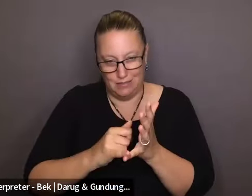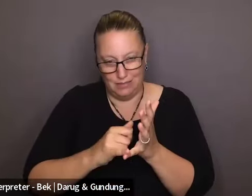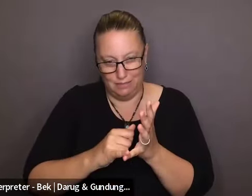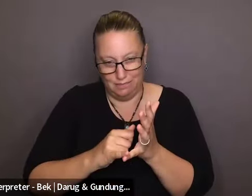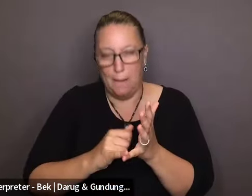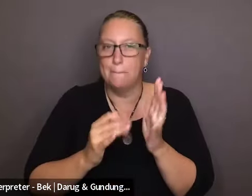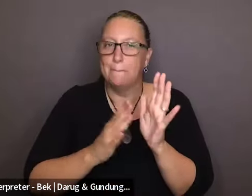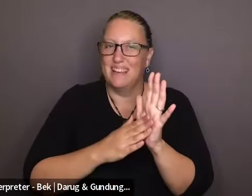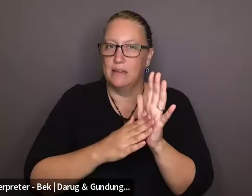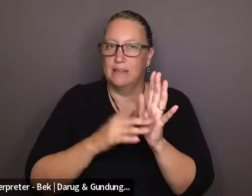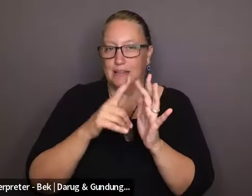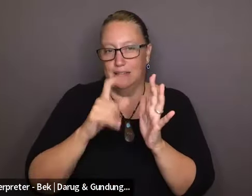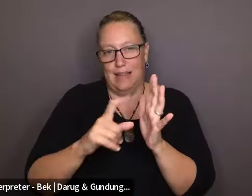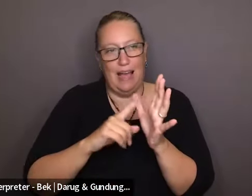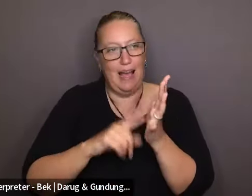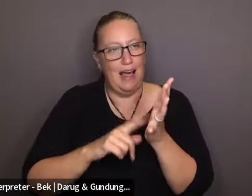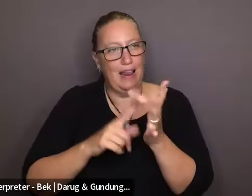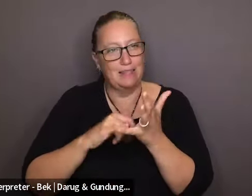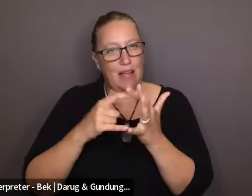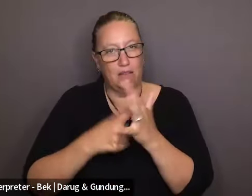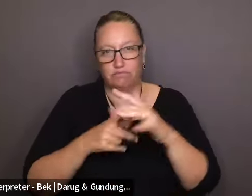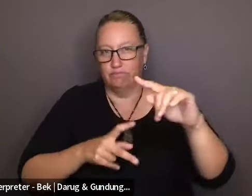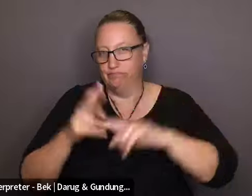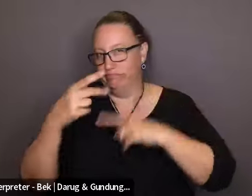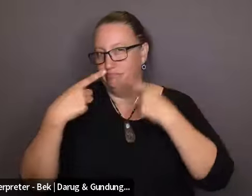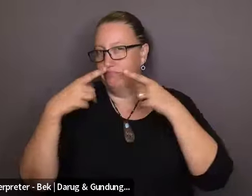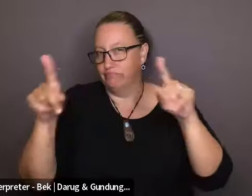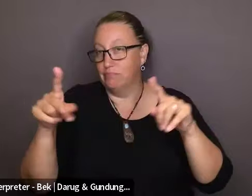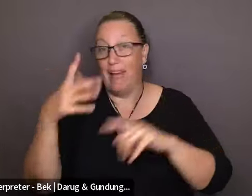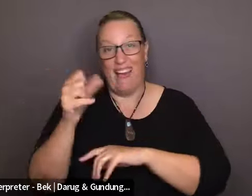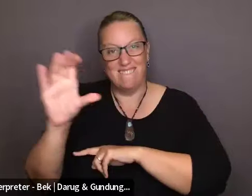week before last our research funding with the Minister